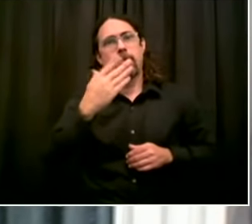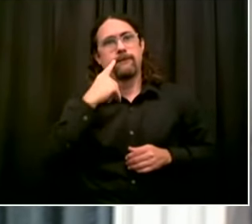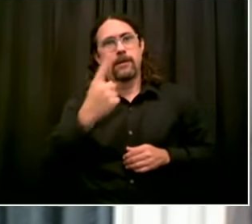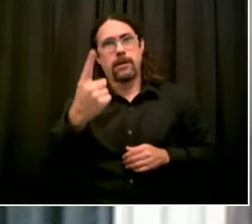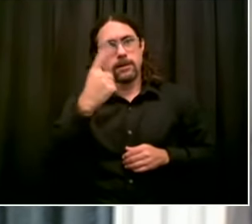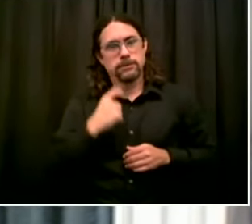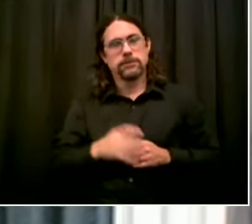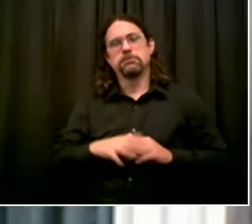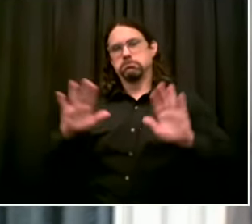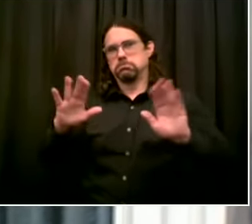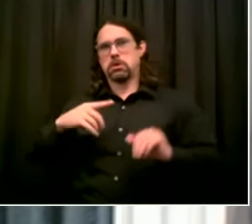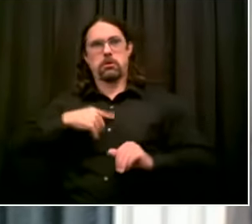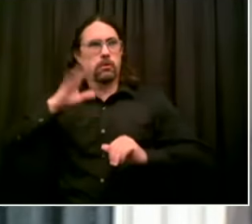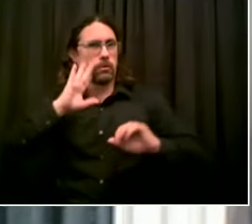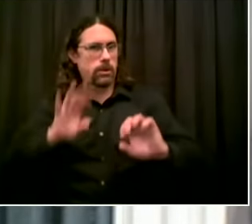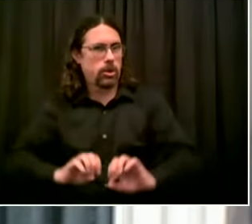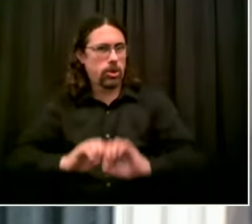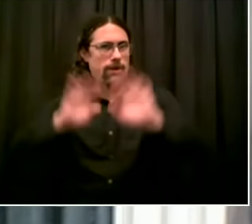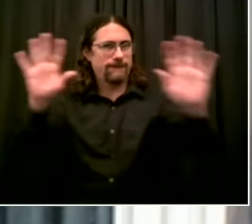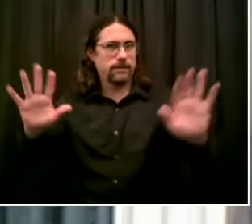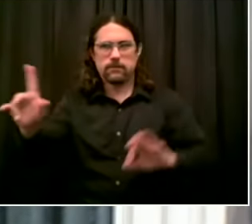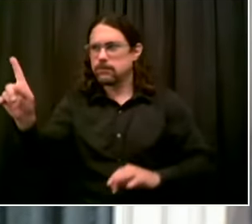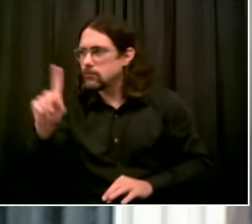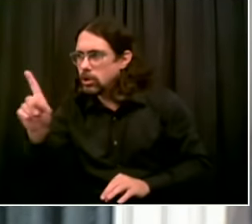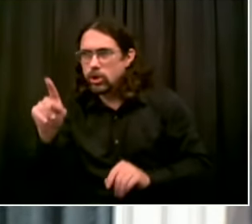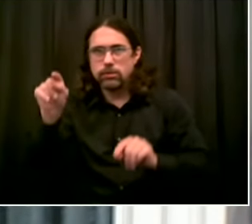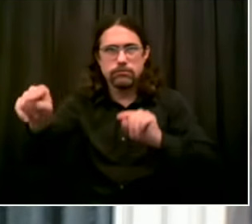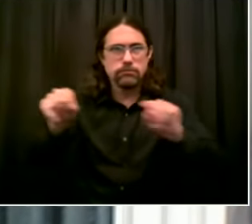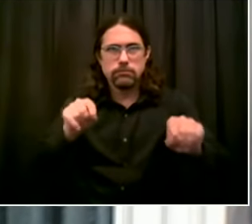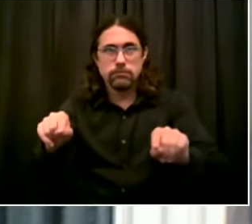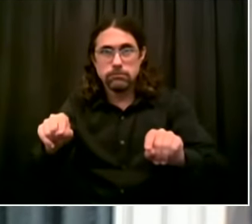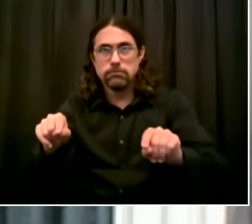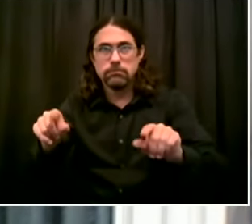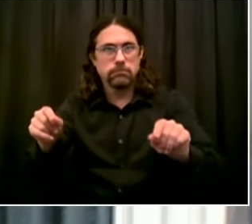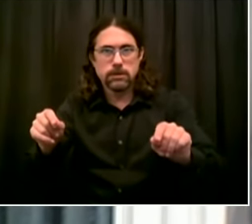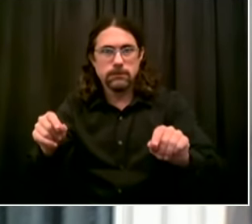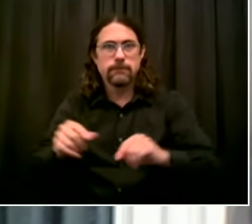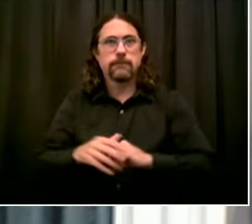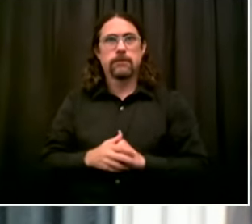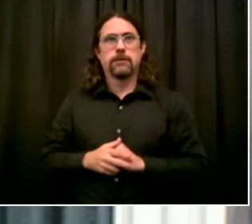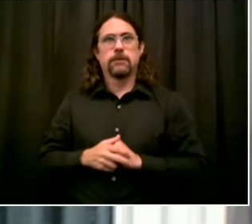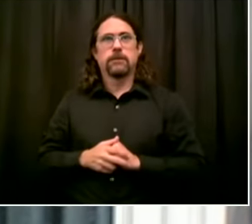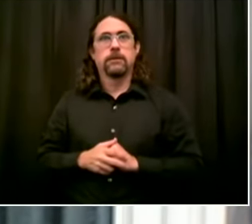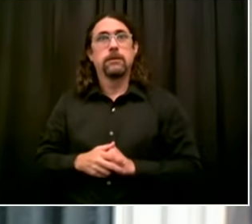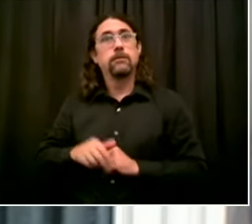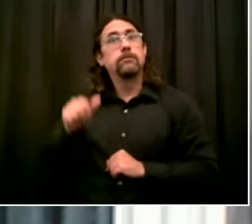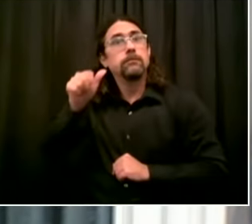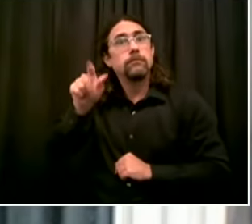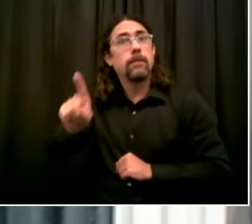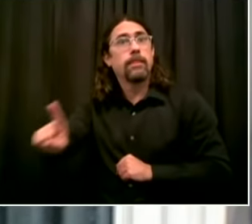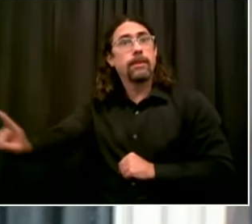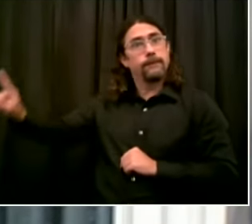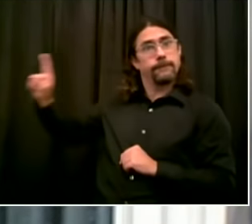JUST A COUPLE OF QUESTIONS FOR YOURSELF AND HEALTH OFFICIALS THERE. I AM WONDERING